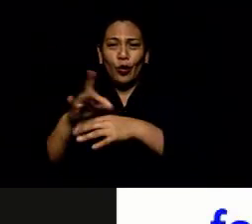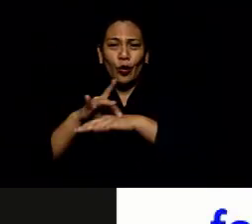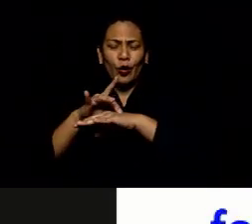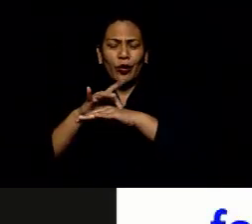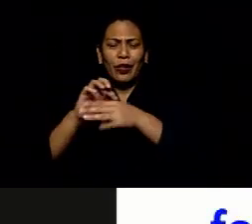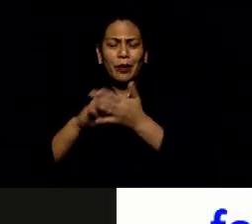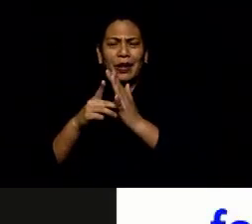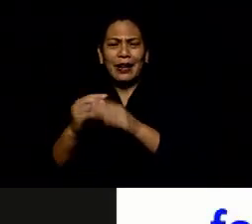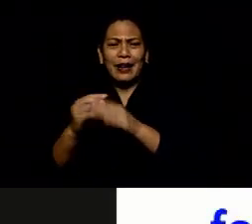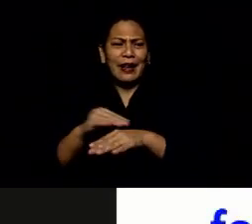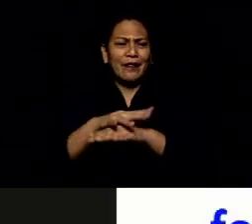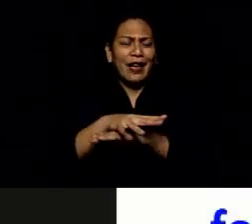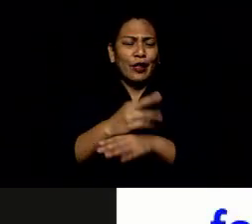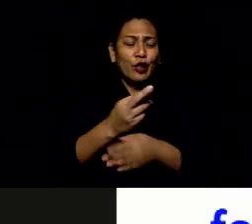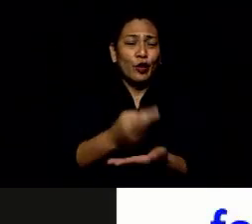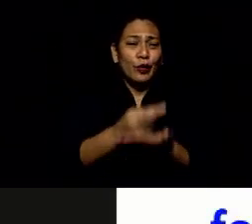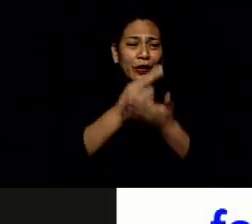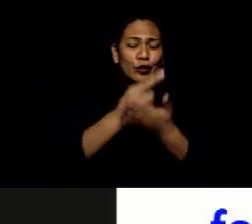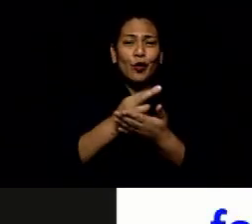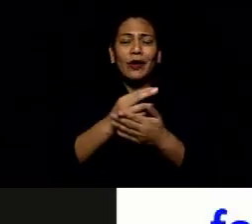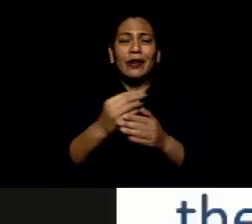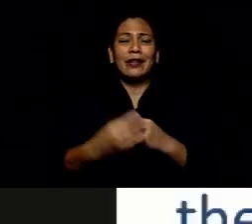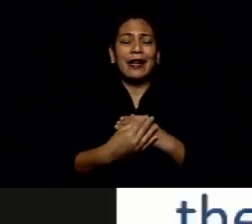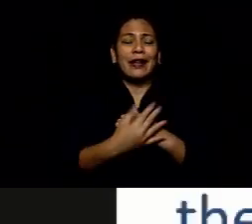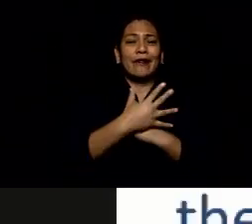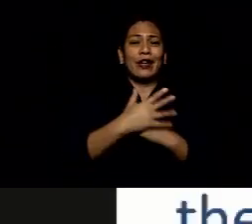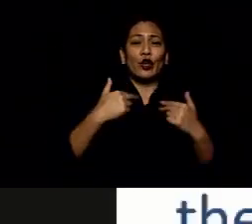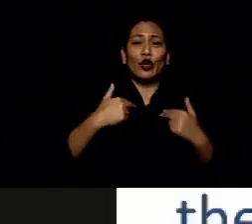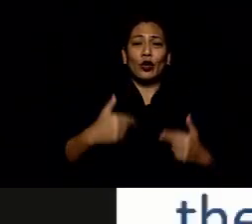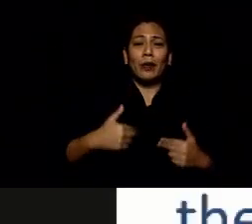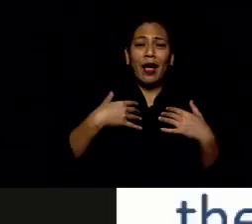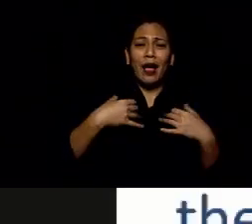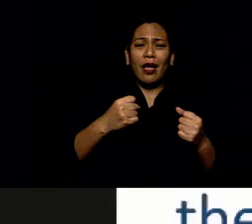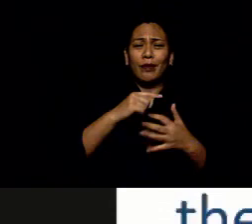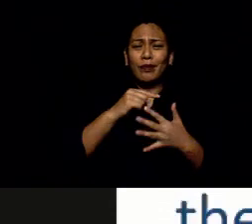may affect human health and so on as the limits to growth model showed.